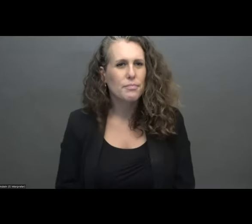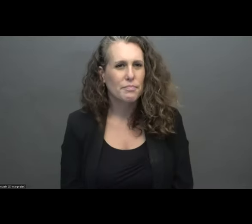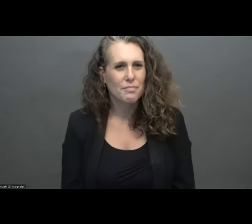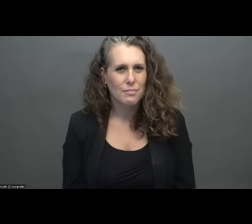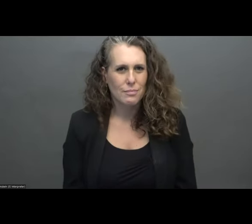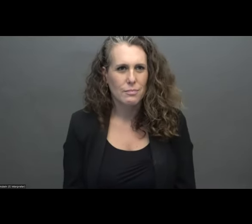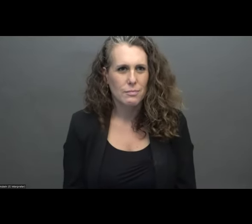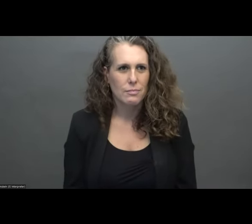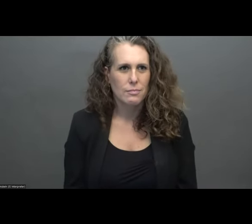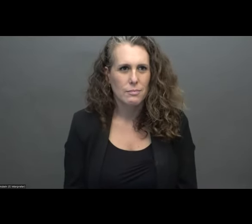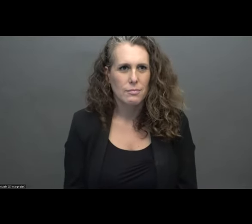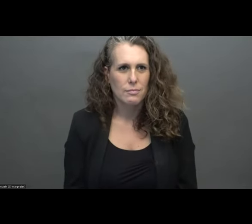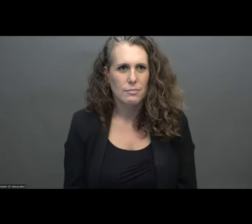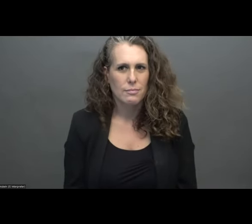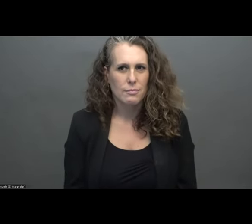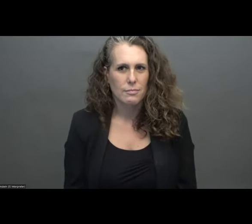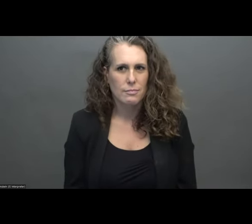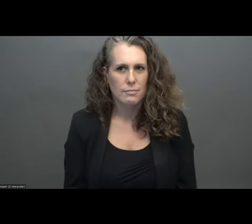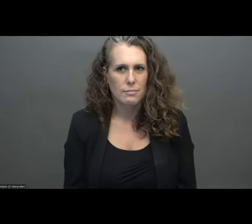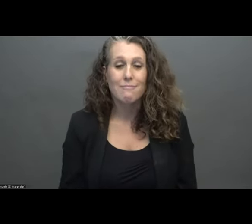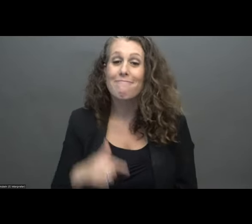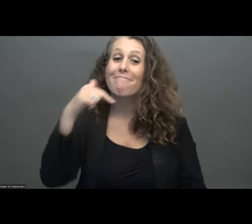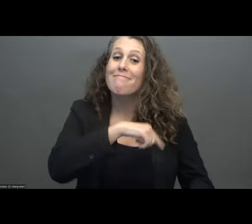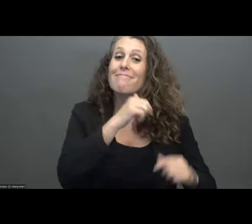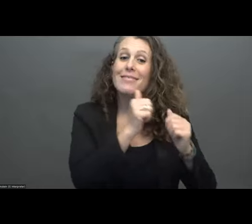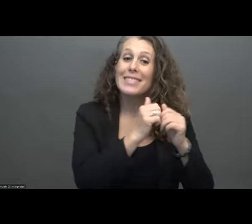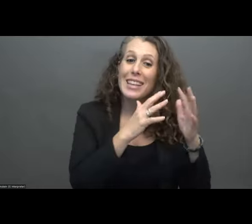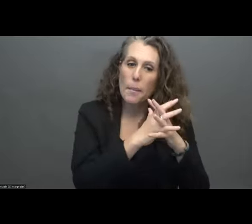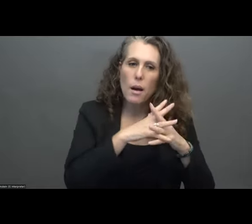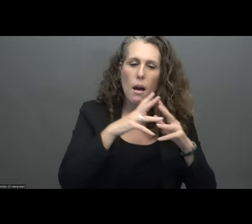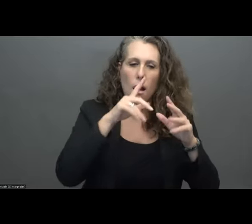to live. 16:07:29 Social don t know that our facility